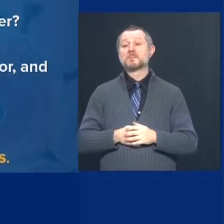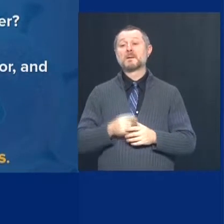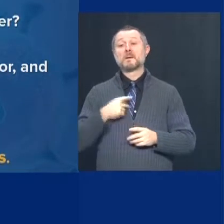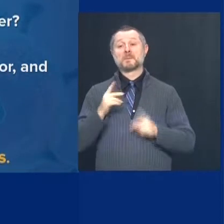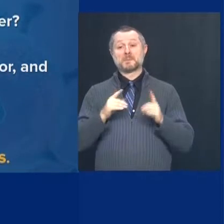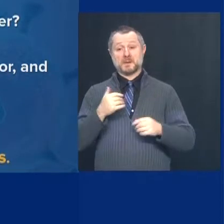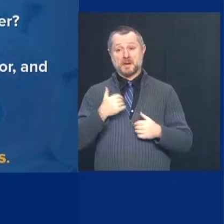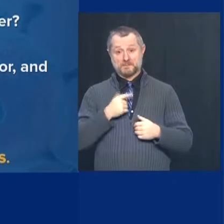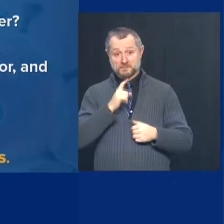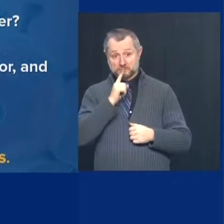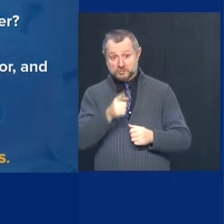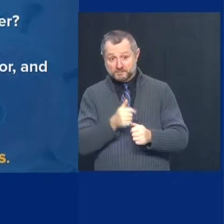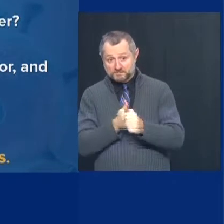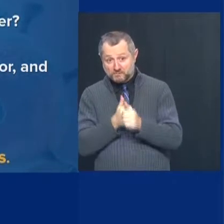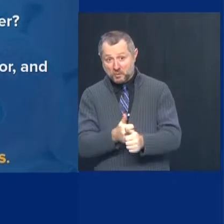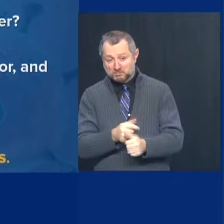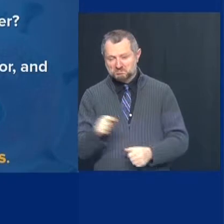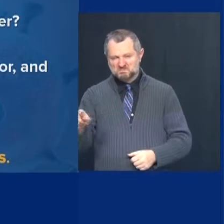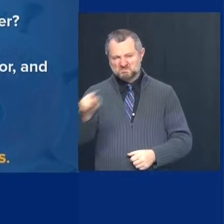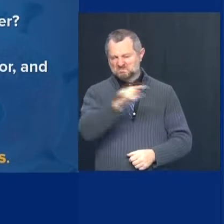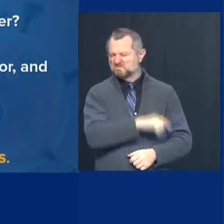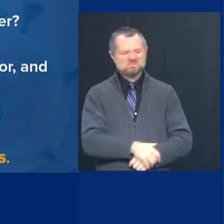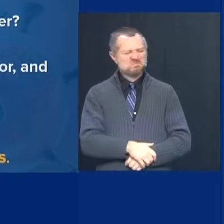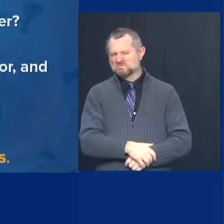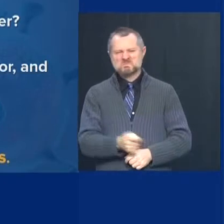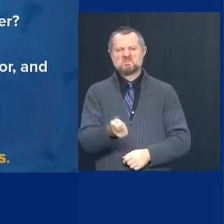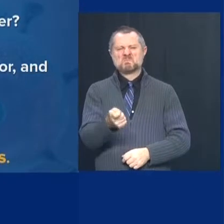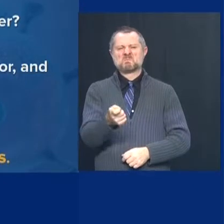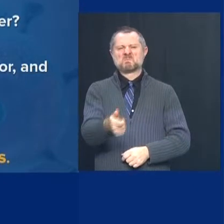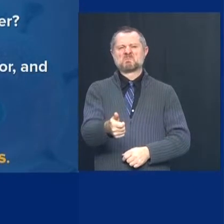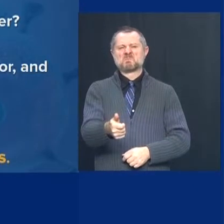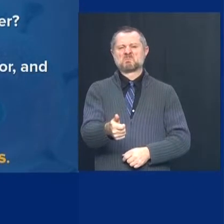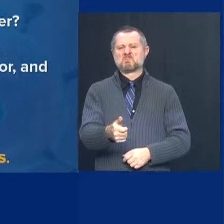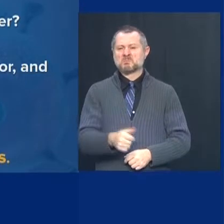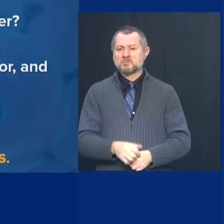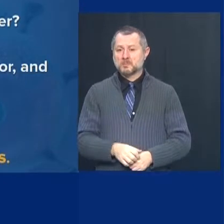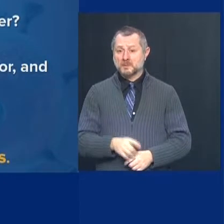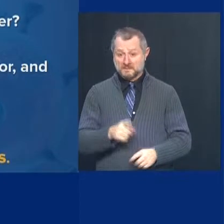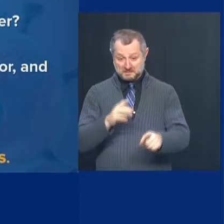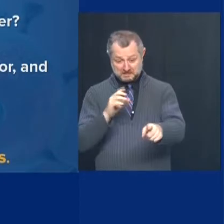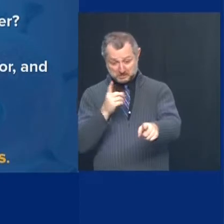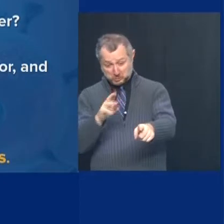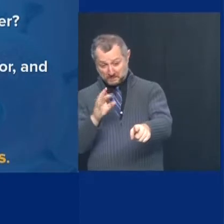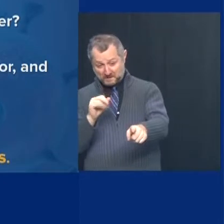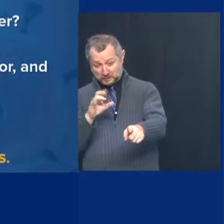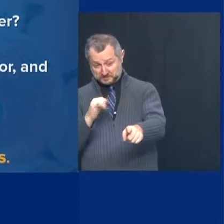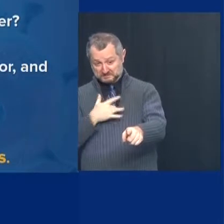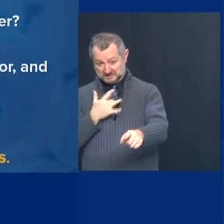SOME STATES HAVE GONE TO NO MORE THAN EIGHT.